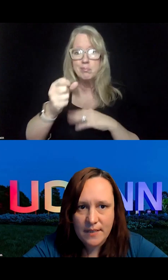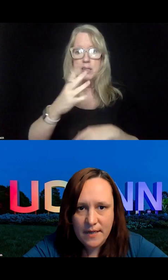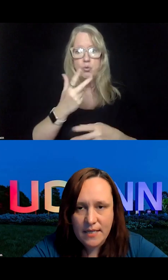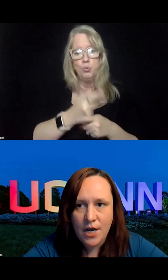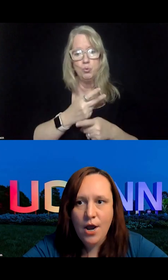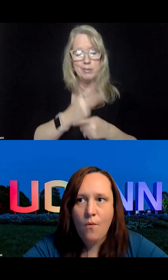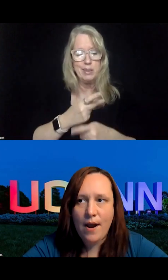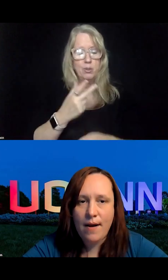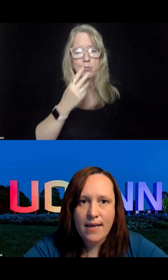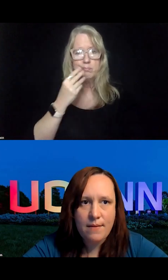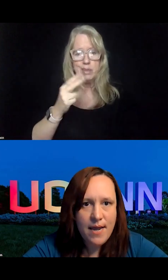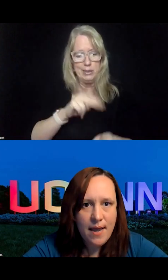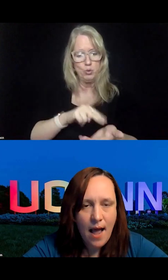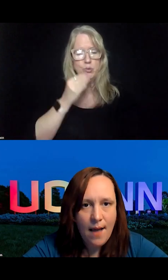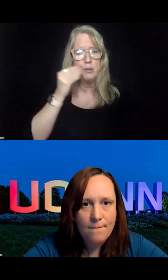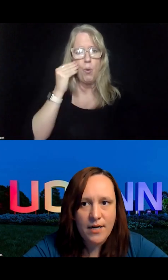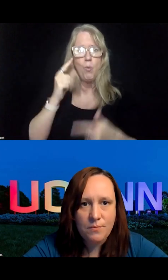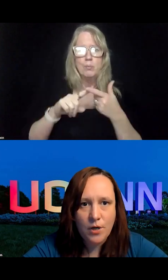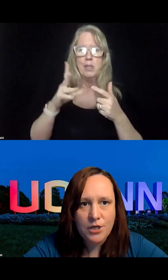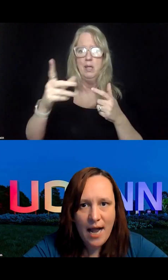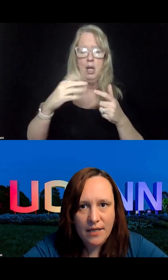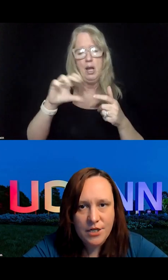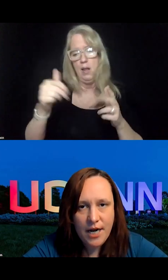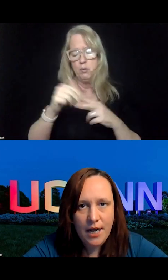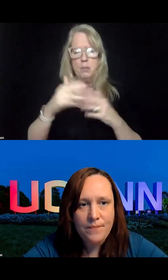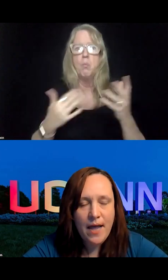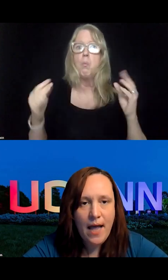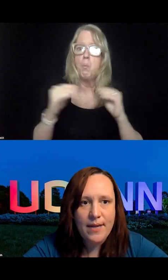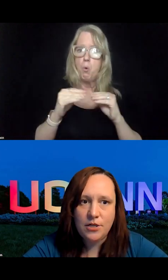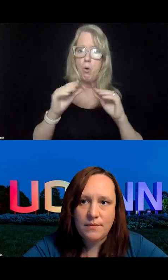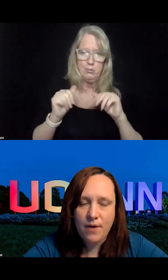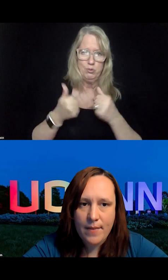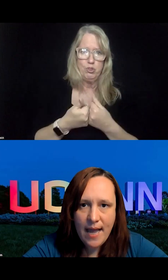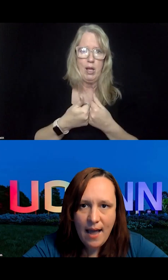FACILITIES WHERE IT IS MUCH MORE CHALLENGING IN TERMS OF COMING